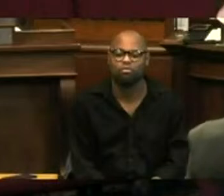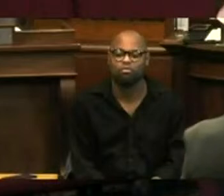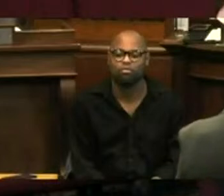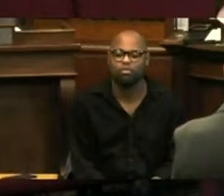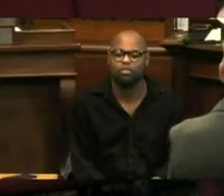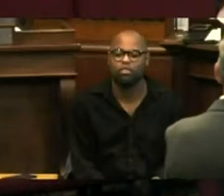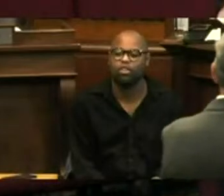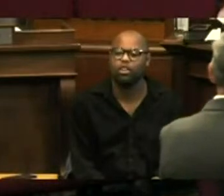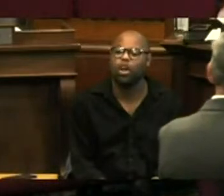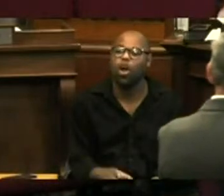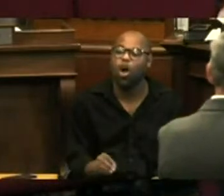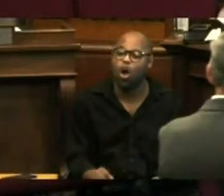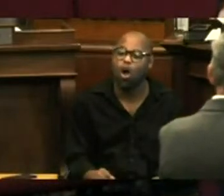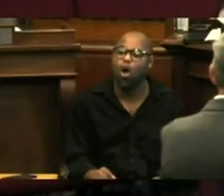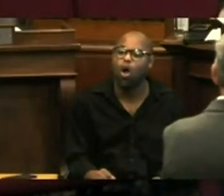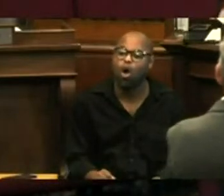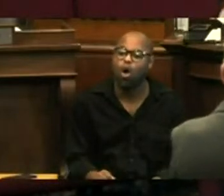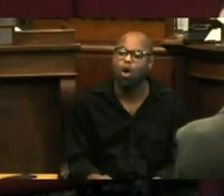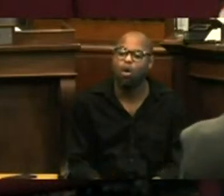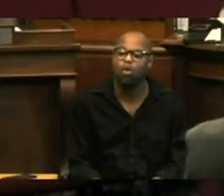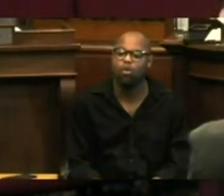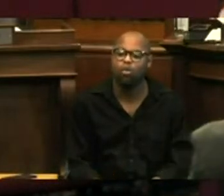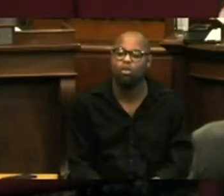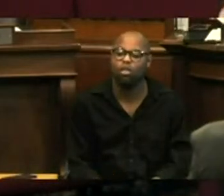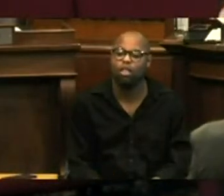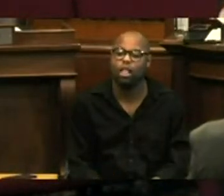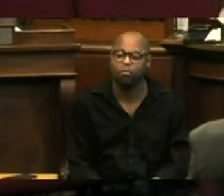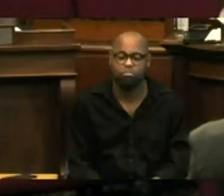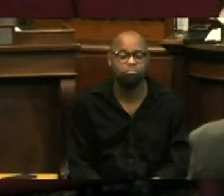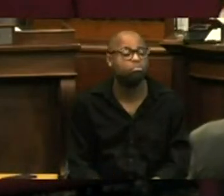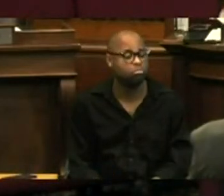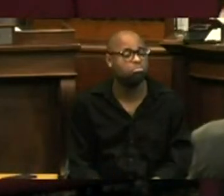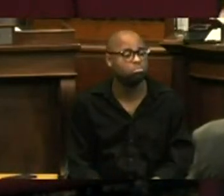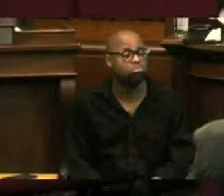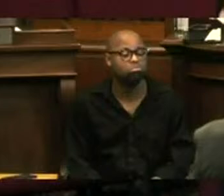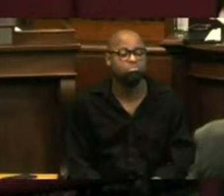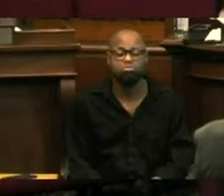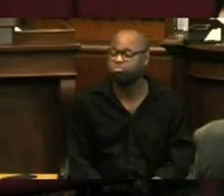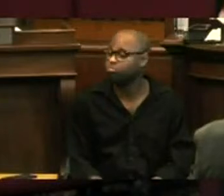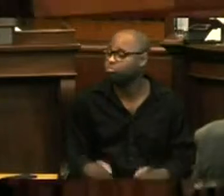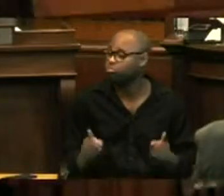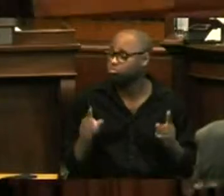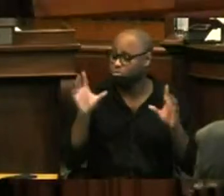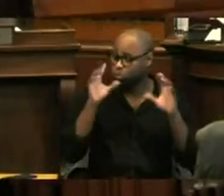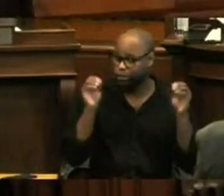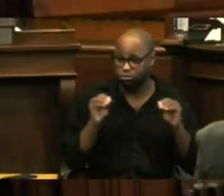Councilmember Lupien. President Melendez no questions. Thank you